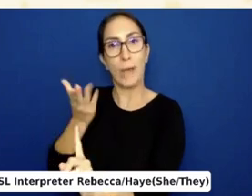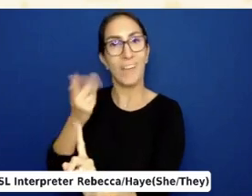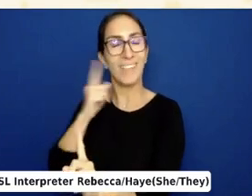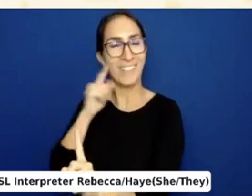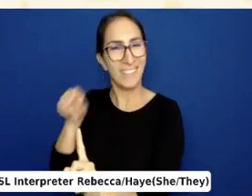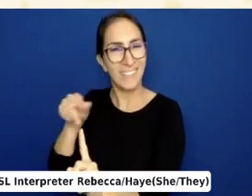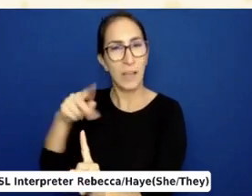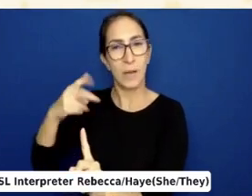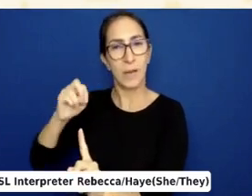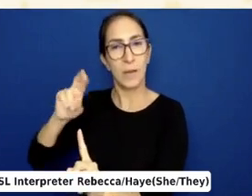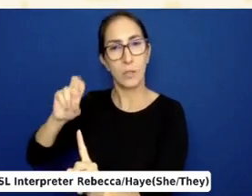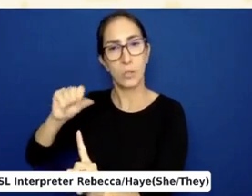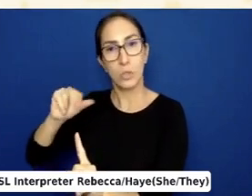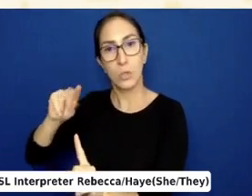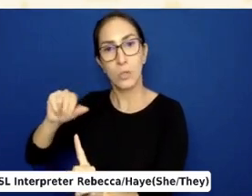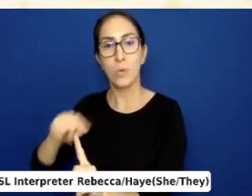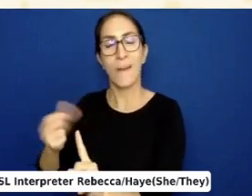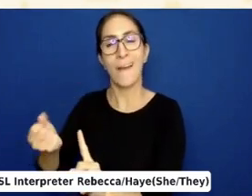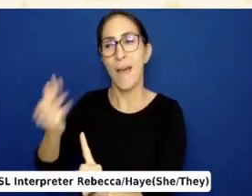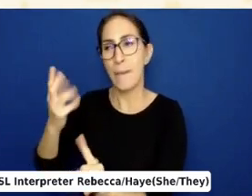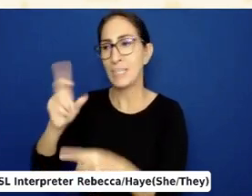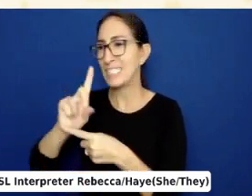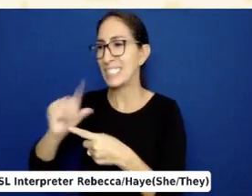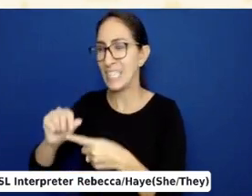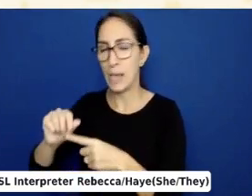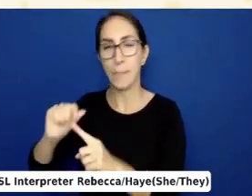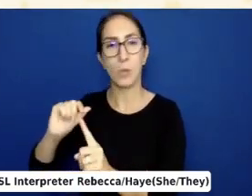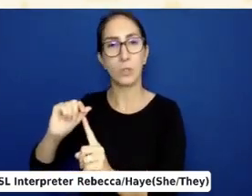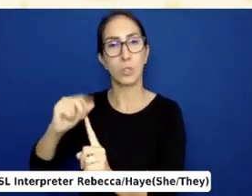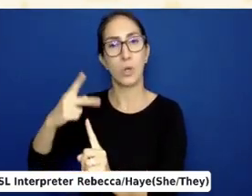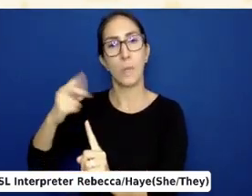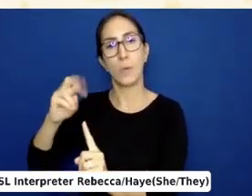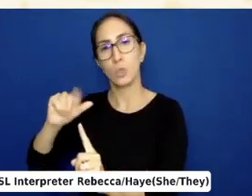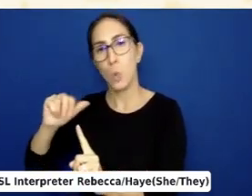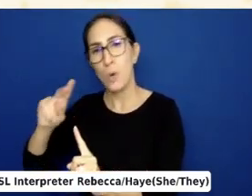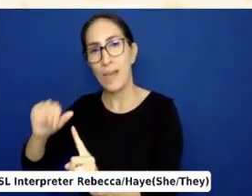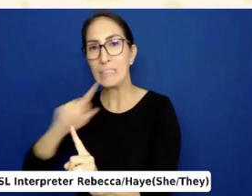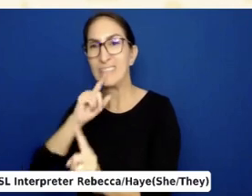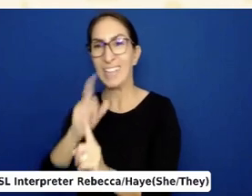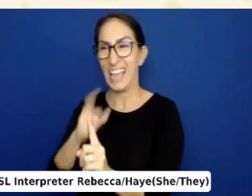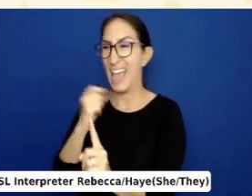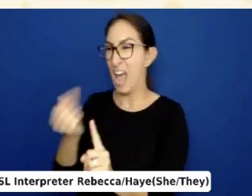How many disabled personas is a persona really adequate for that use case?